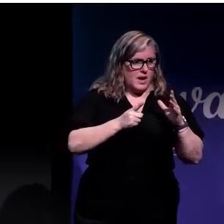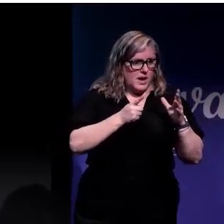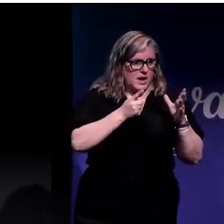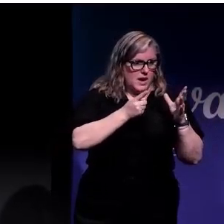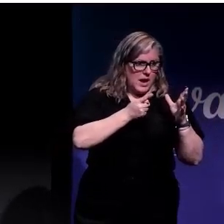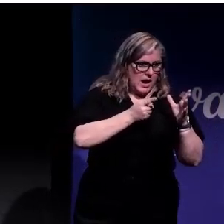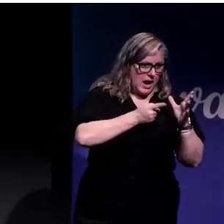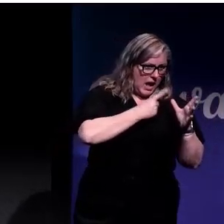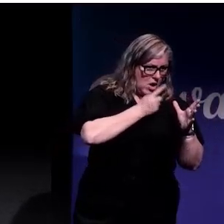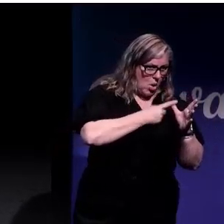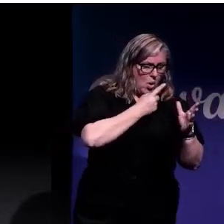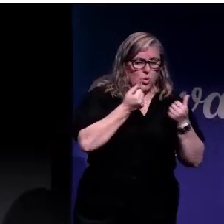The other effects on them.